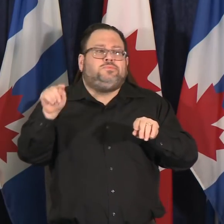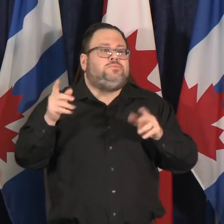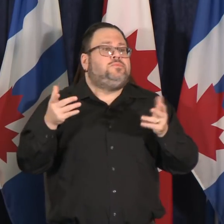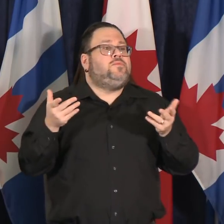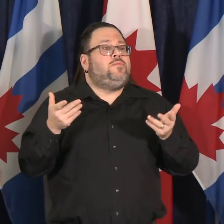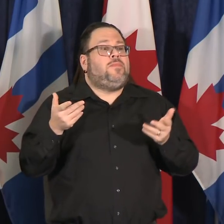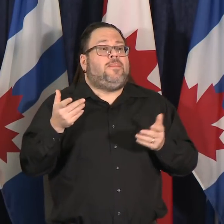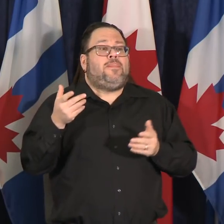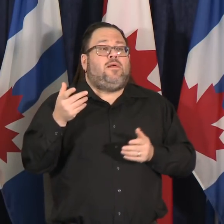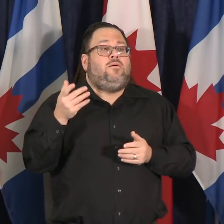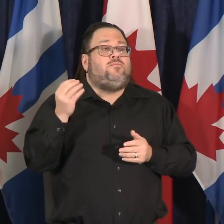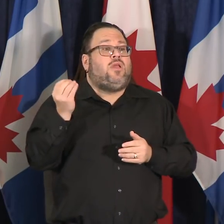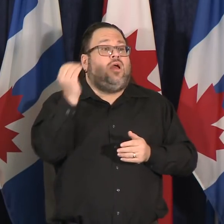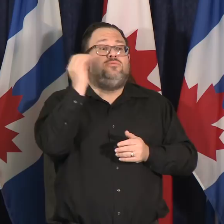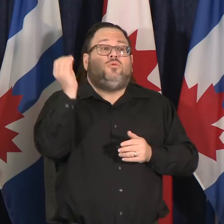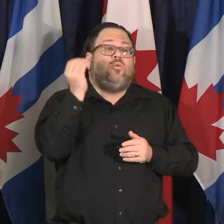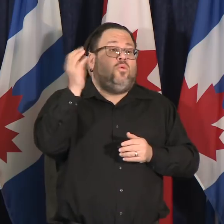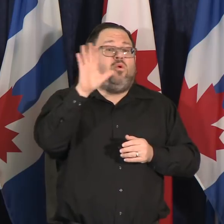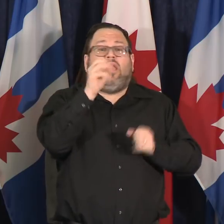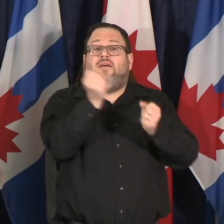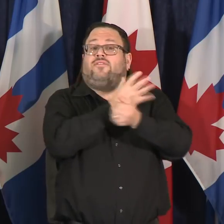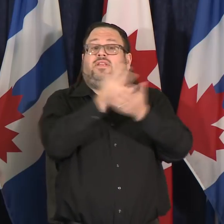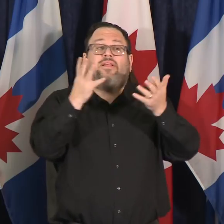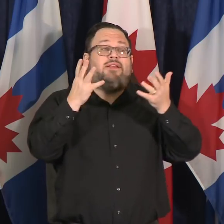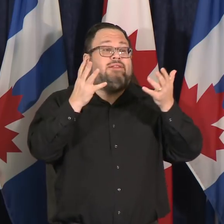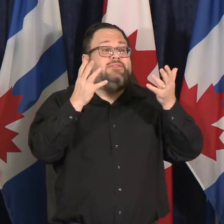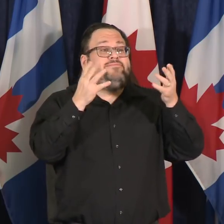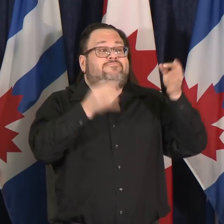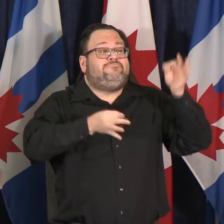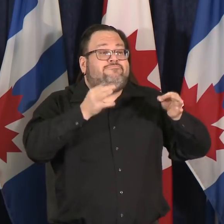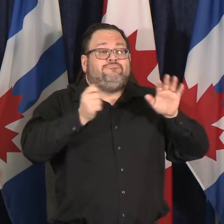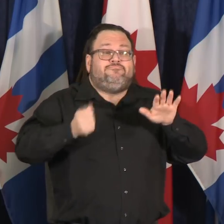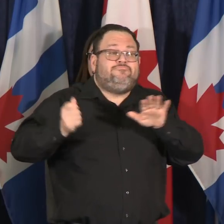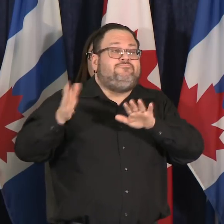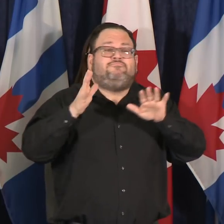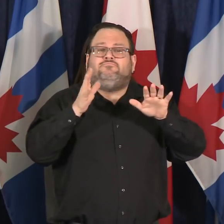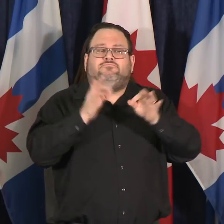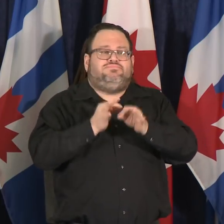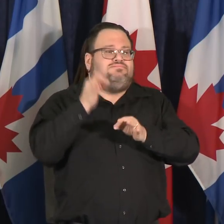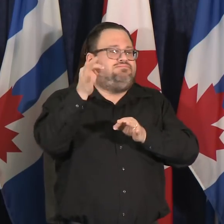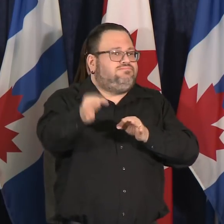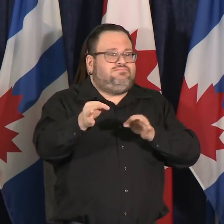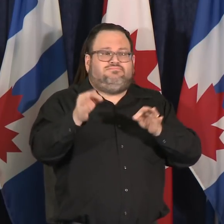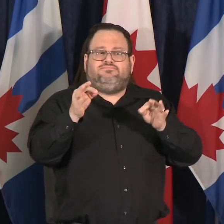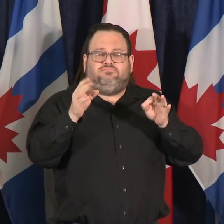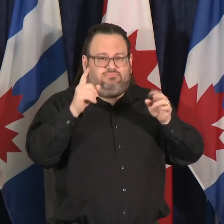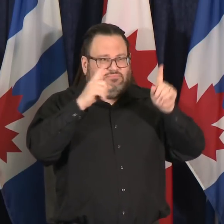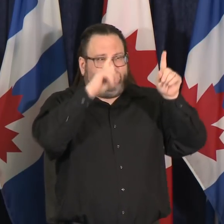order by the Chief Justice of Ontario public consultations all City public